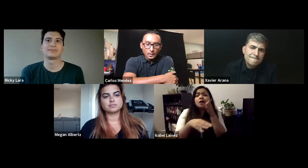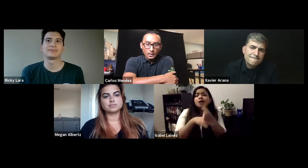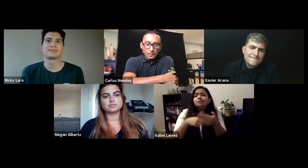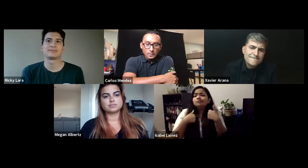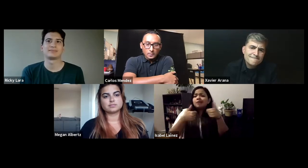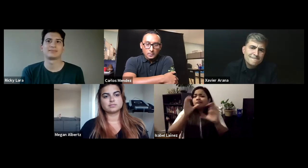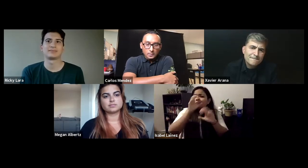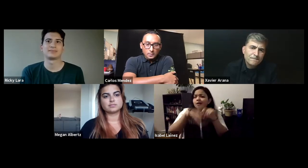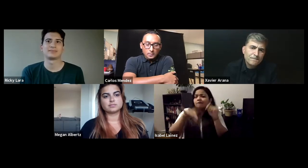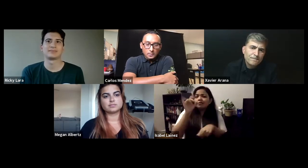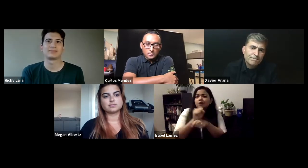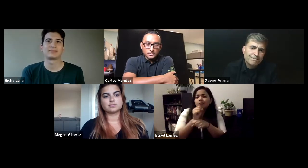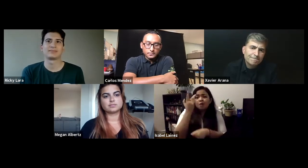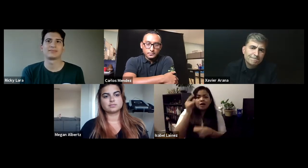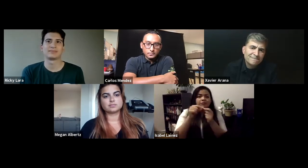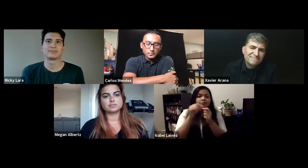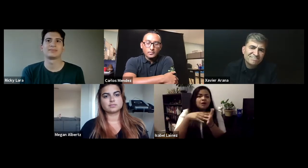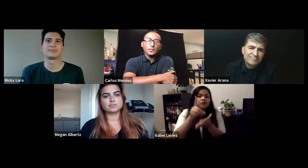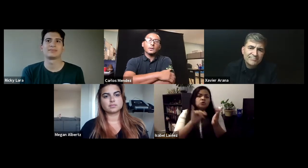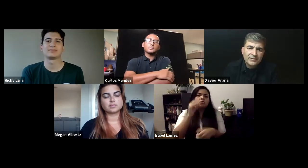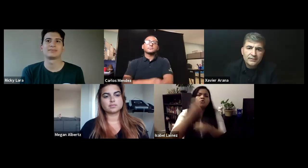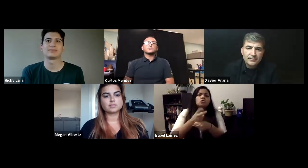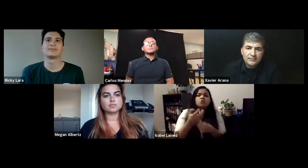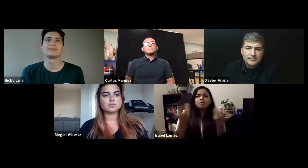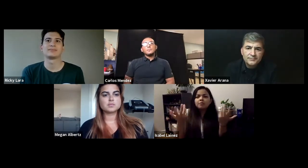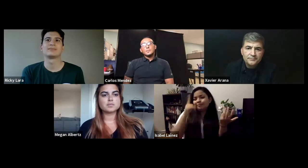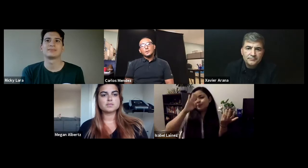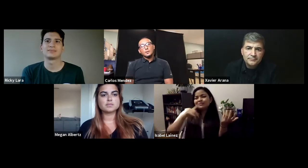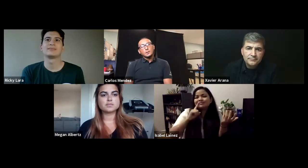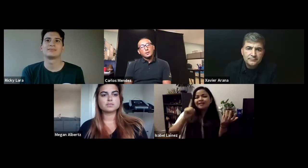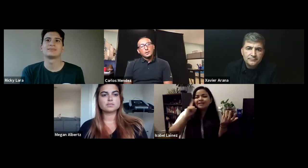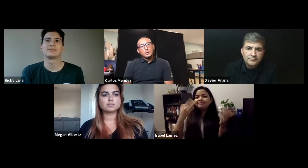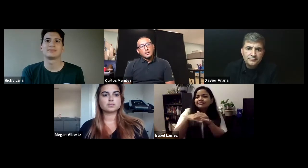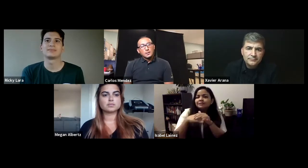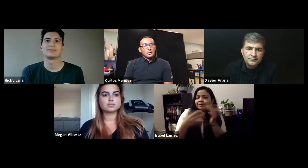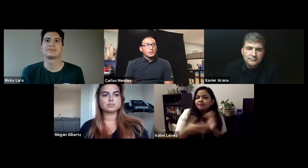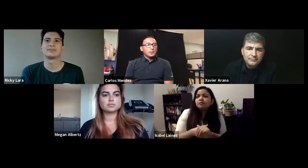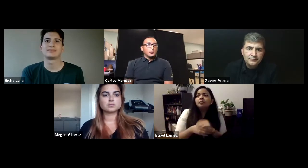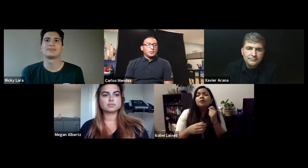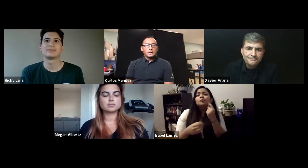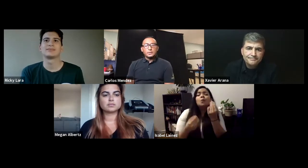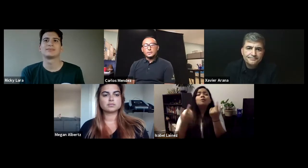a lot of the changes. Um, but I have heard of a lot of the changes,